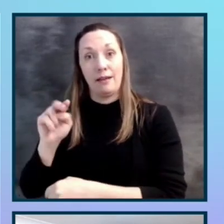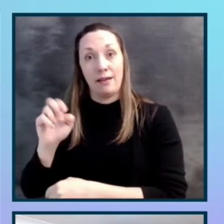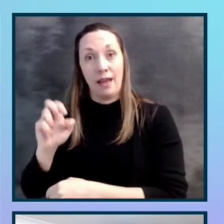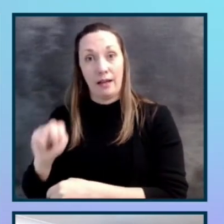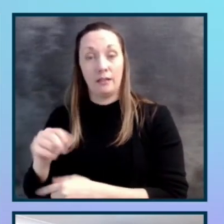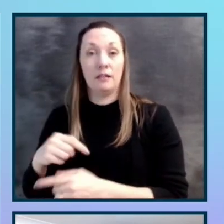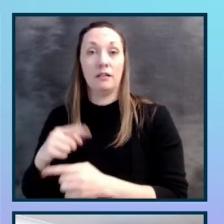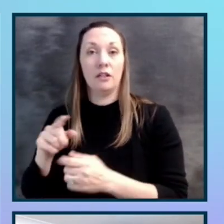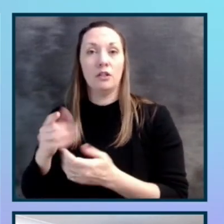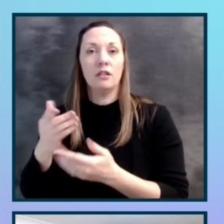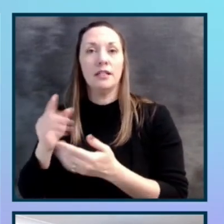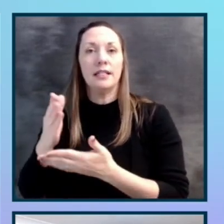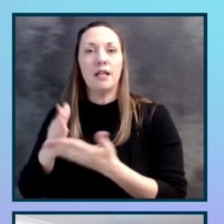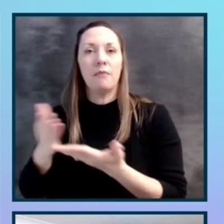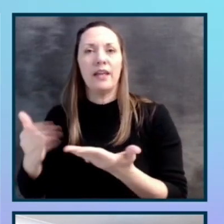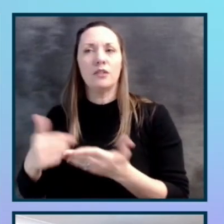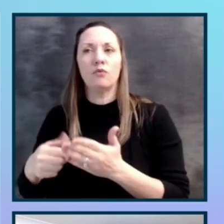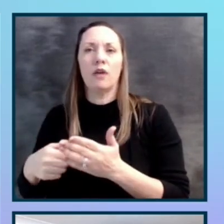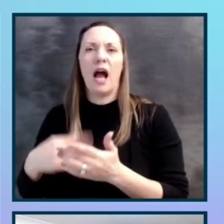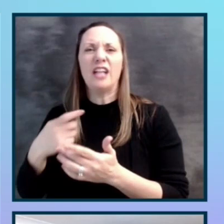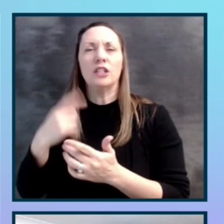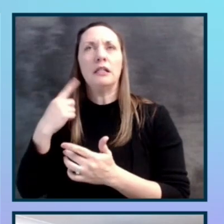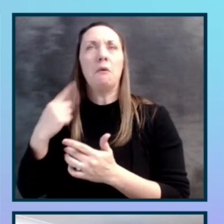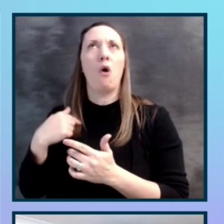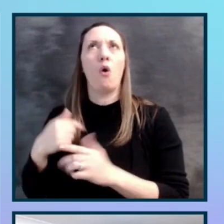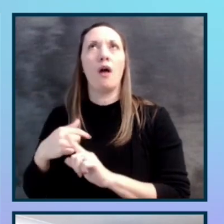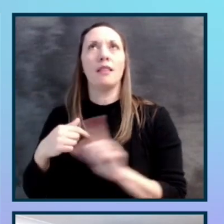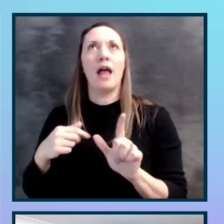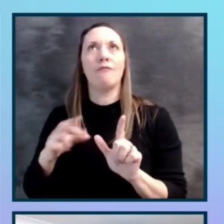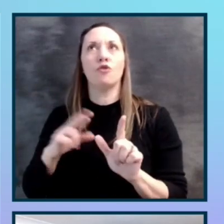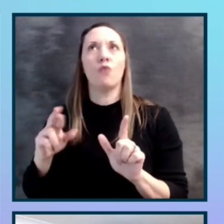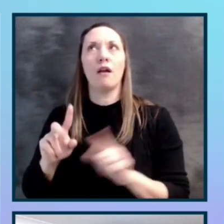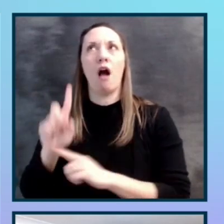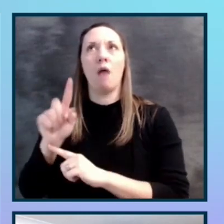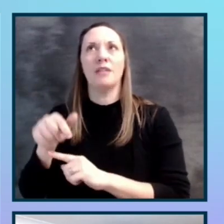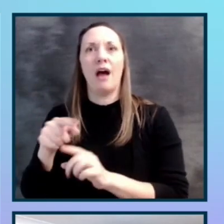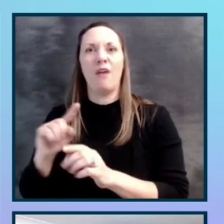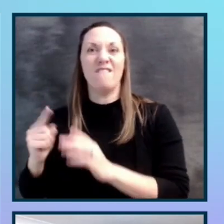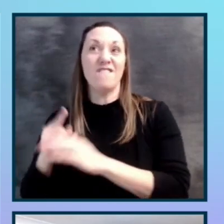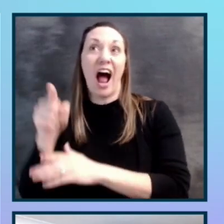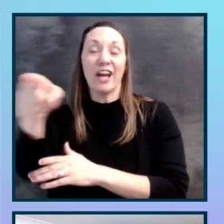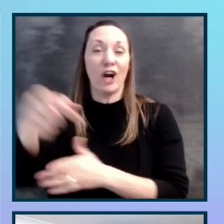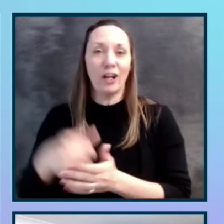It's just left, right, up, down, fire! As you will see in this next clip.